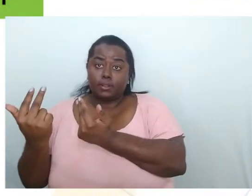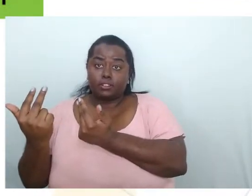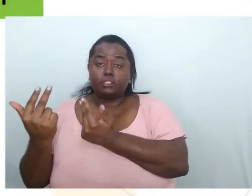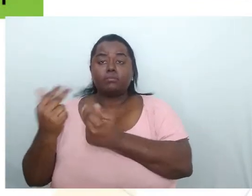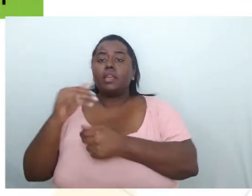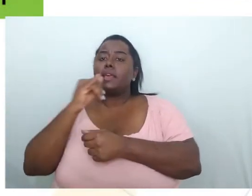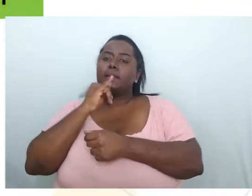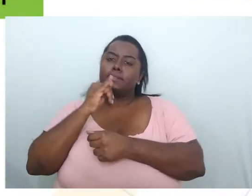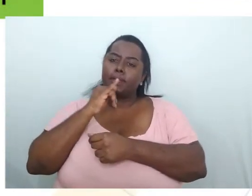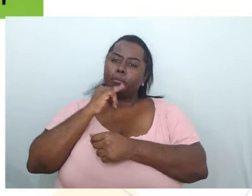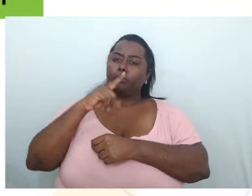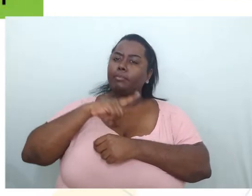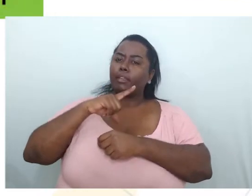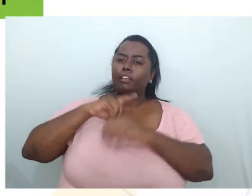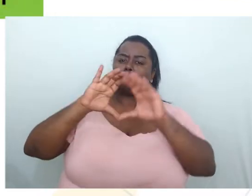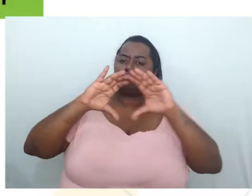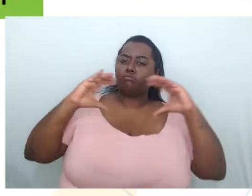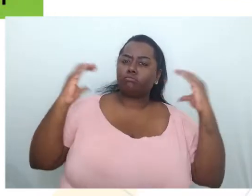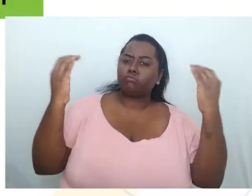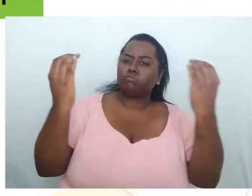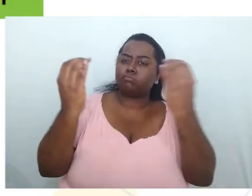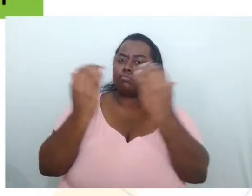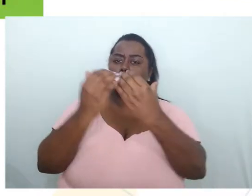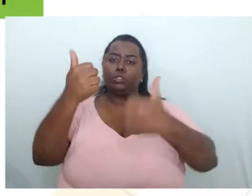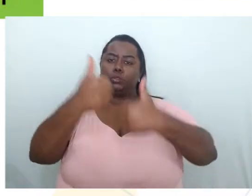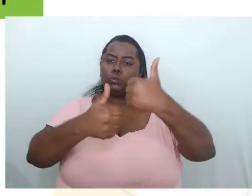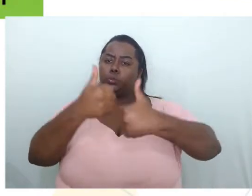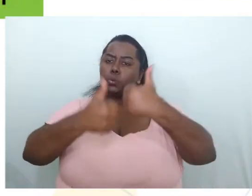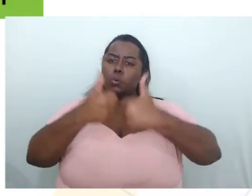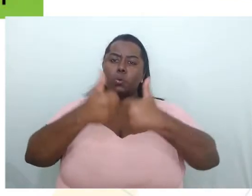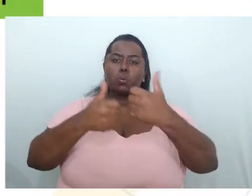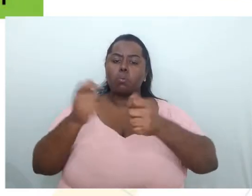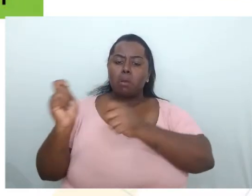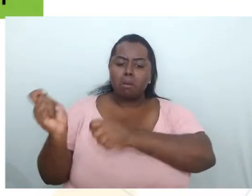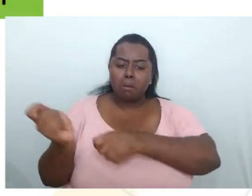you have a game that, a game is being played,